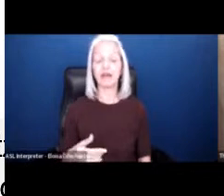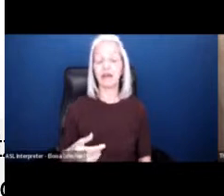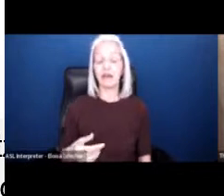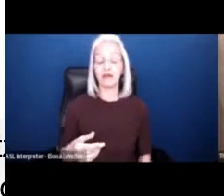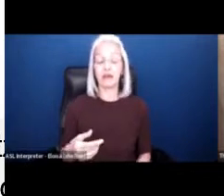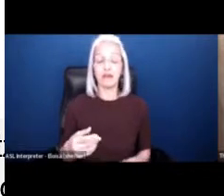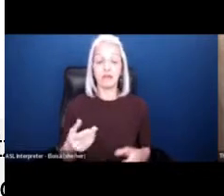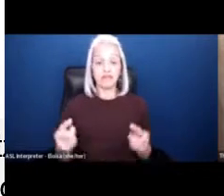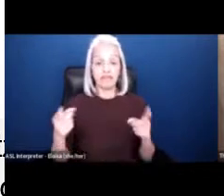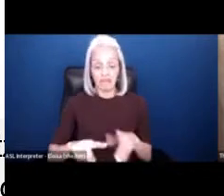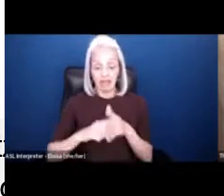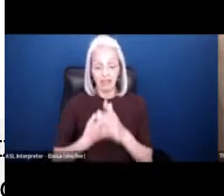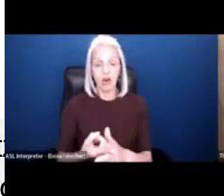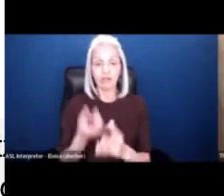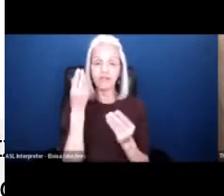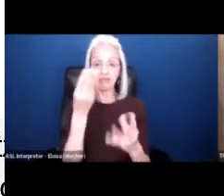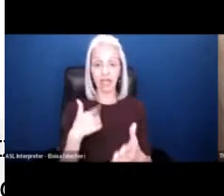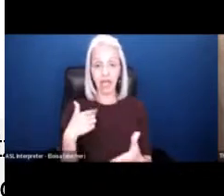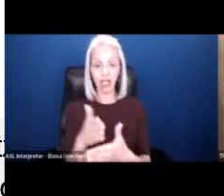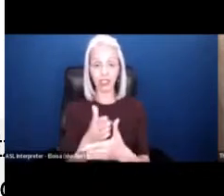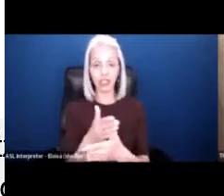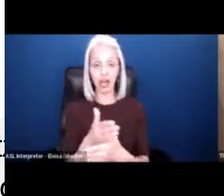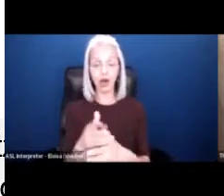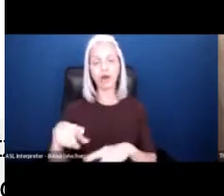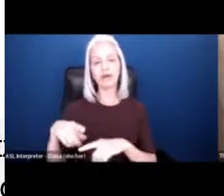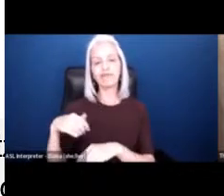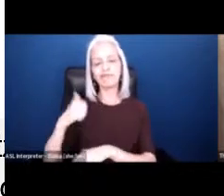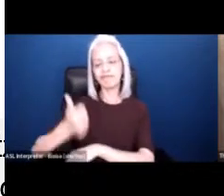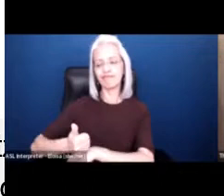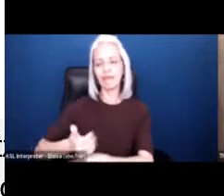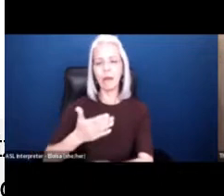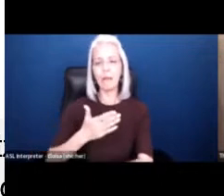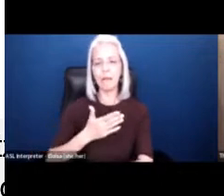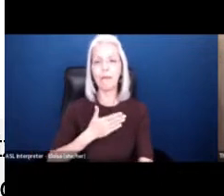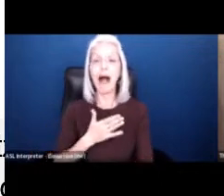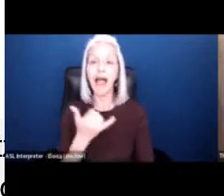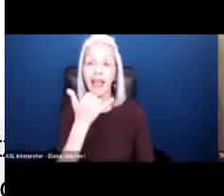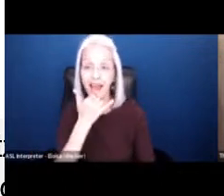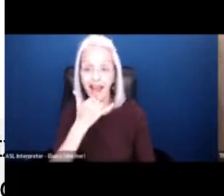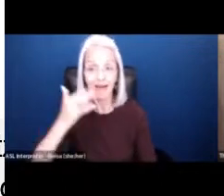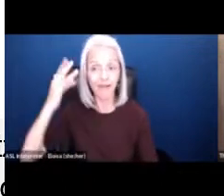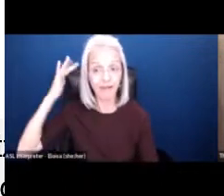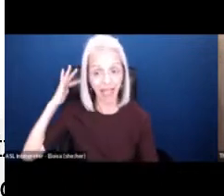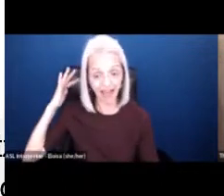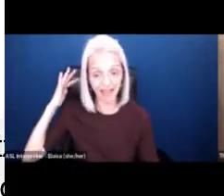this material that I'm sharing with you is based on my errors, my mistakes in the past that I